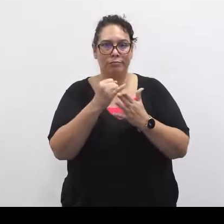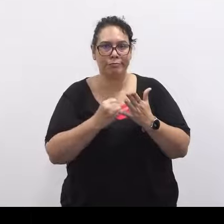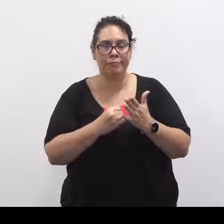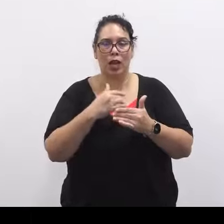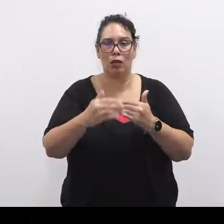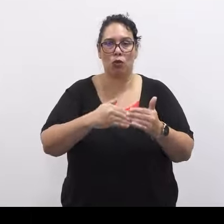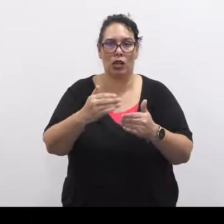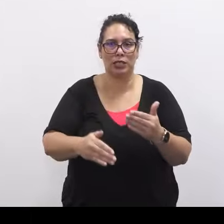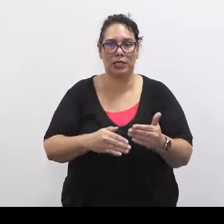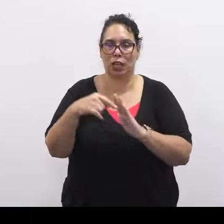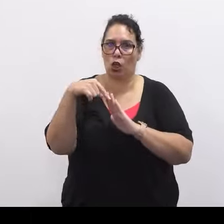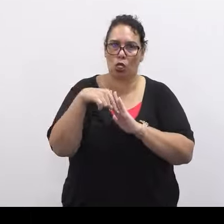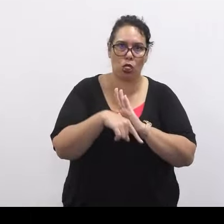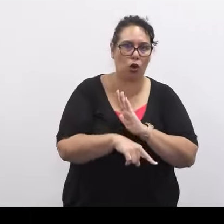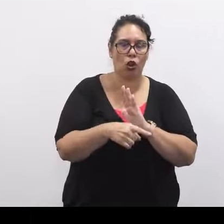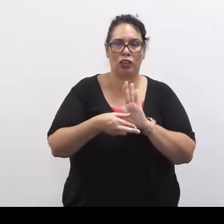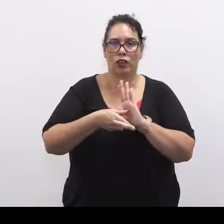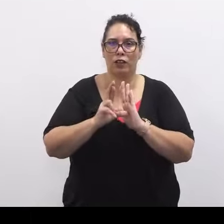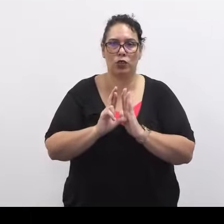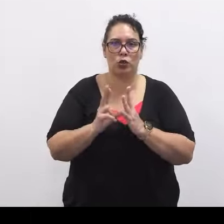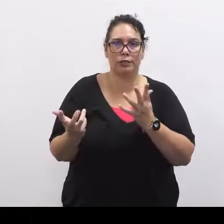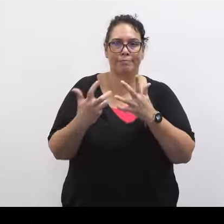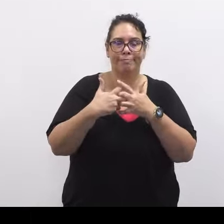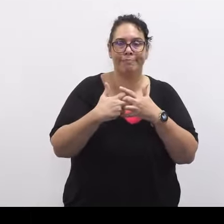for compliance with the federal Voting Rights Act.